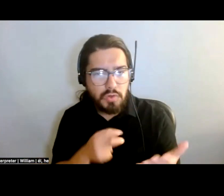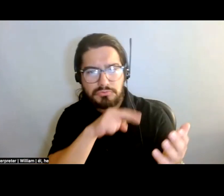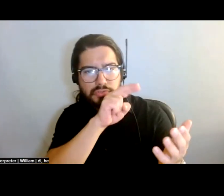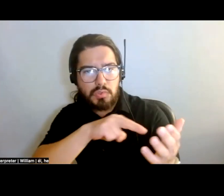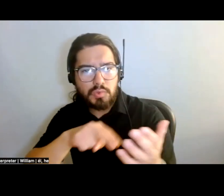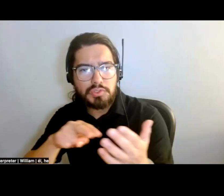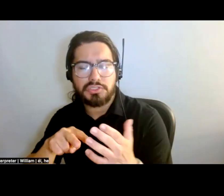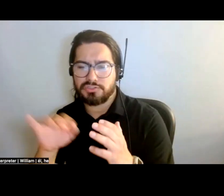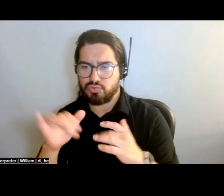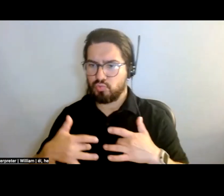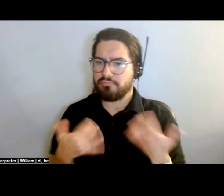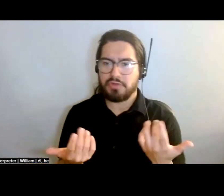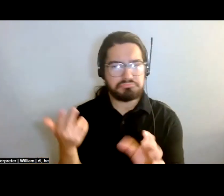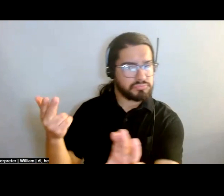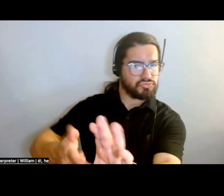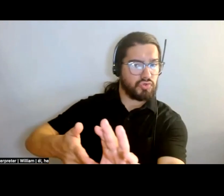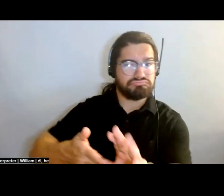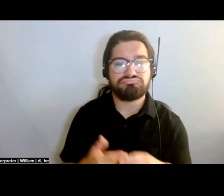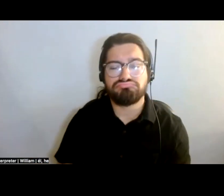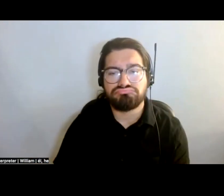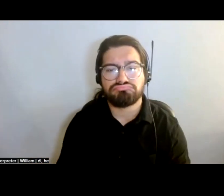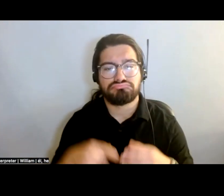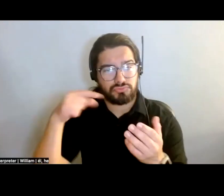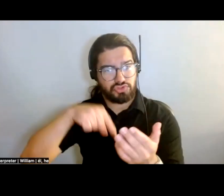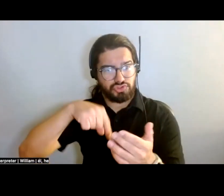And so, this project stemmed from that experience.